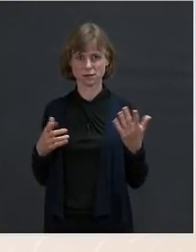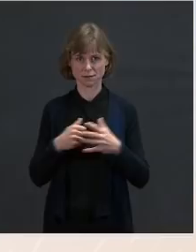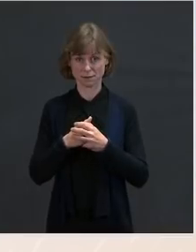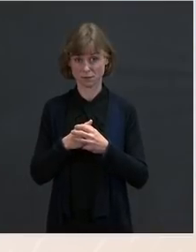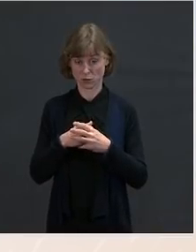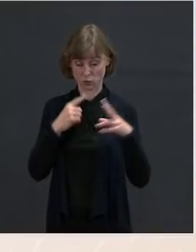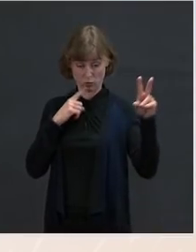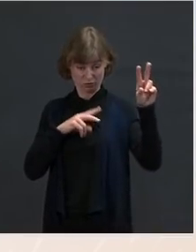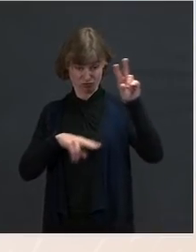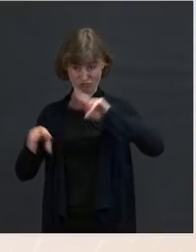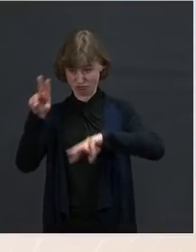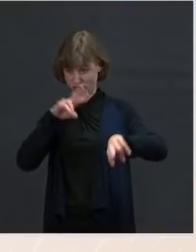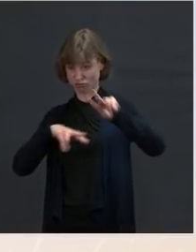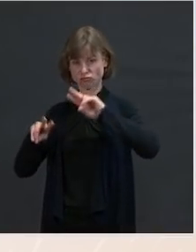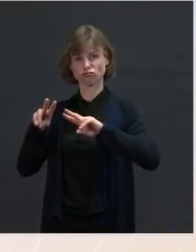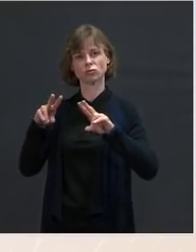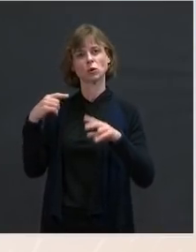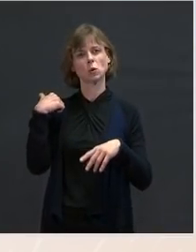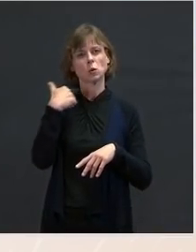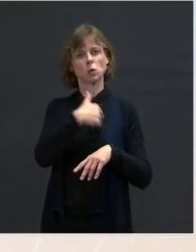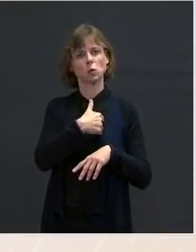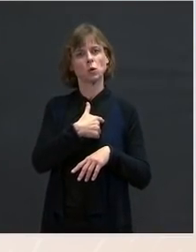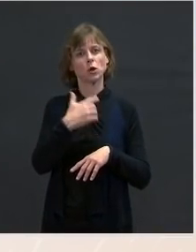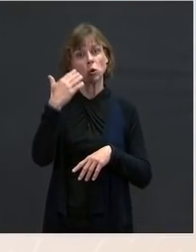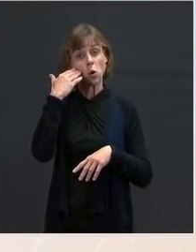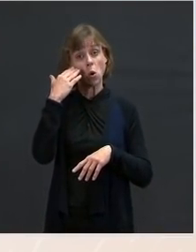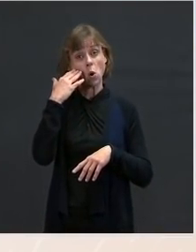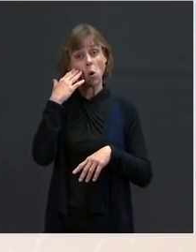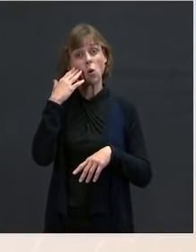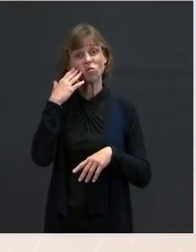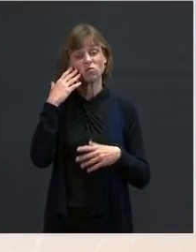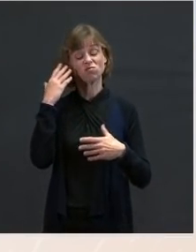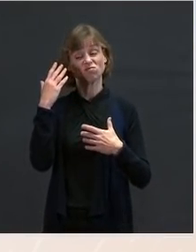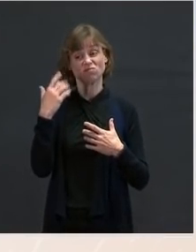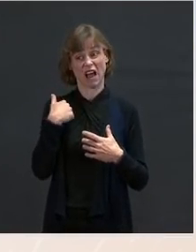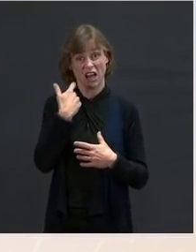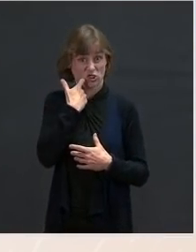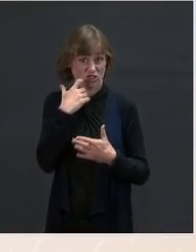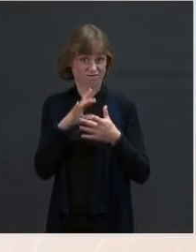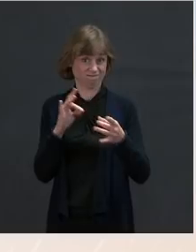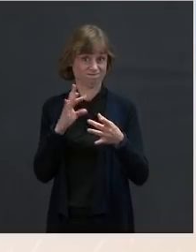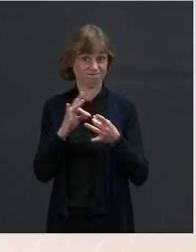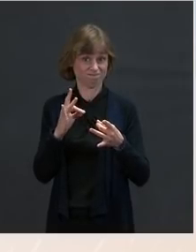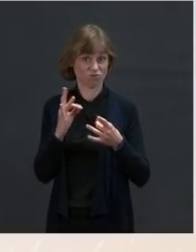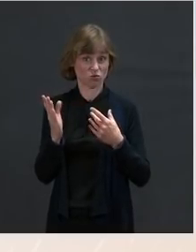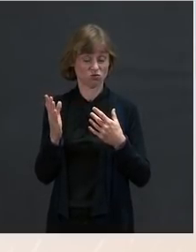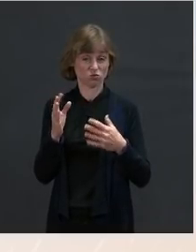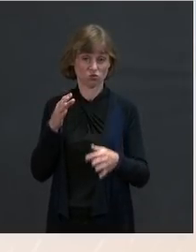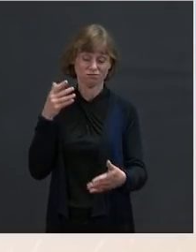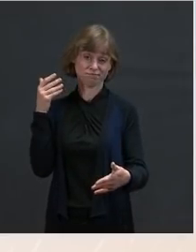we're looking at it through the prism of the fact that almost half a million Americans, as I just noted, have lost their lives to this cruel pandemic.